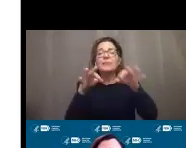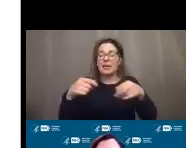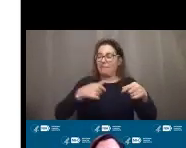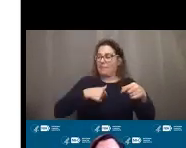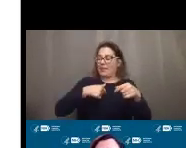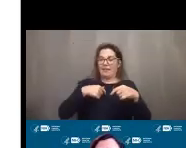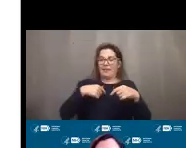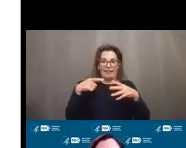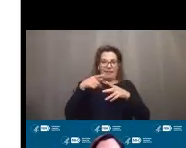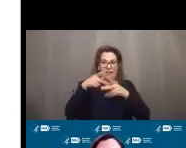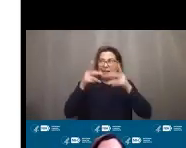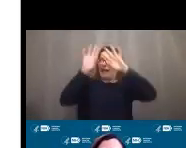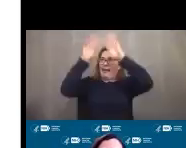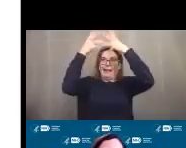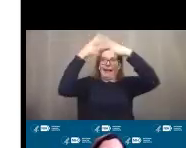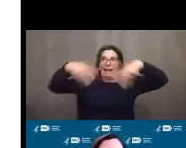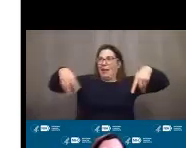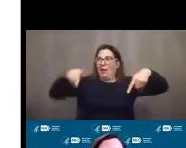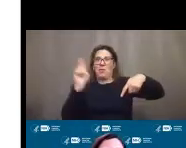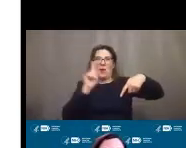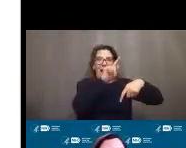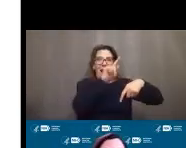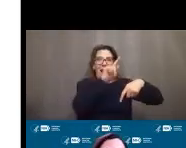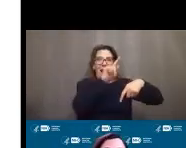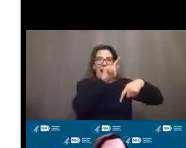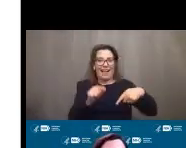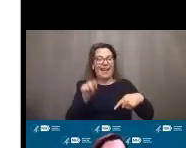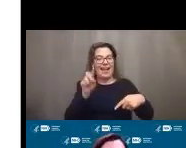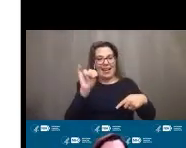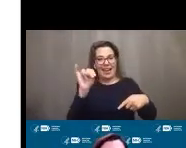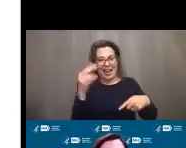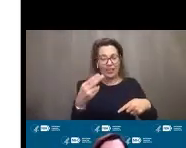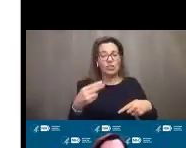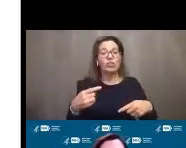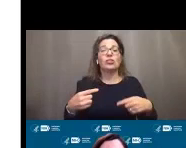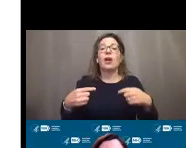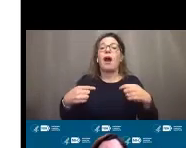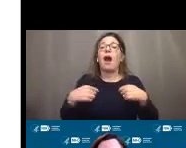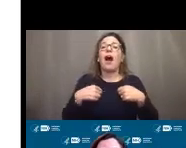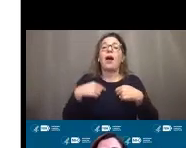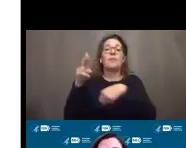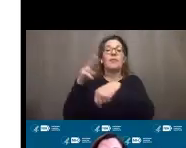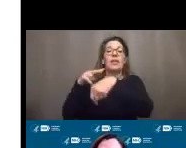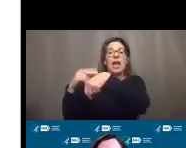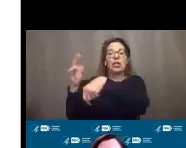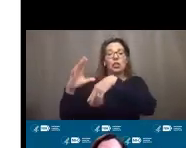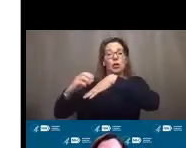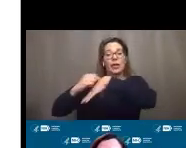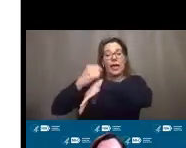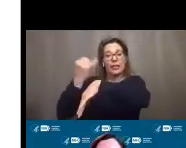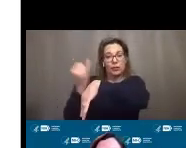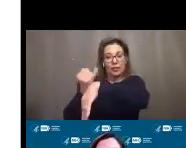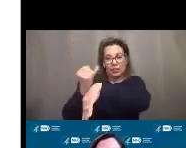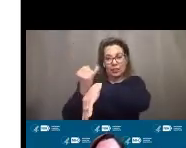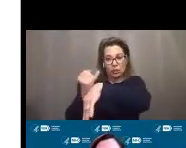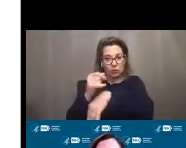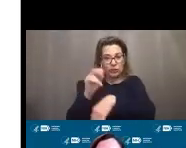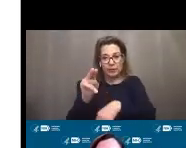Thank you for joining today's presentation on "After Your First Award: Next Steps in Your Journey with NIH."